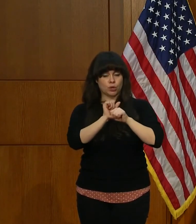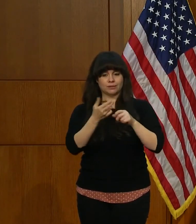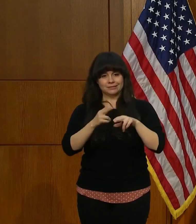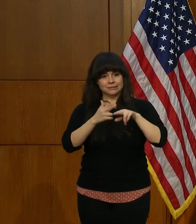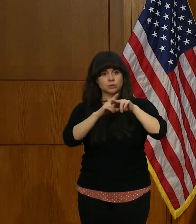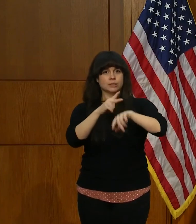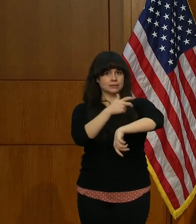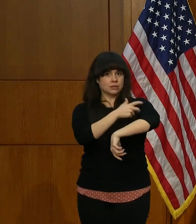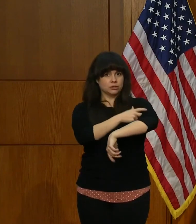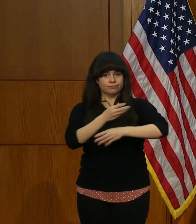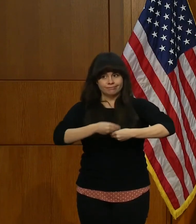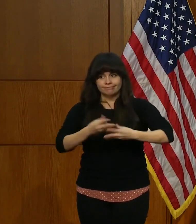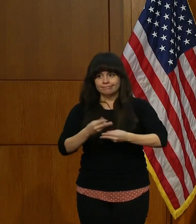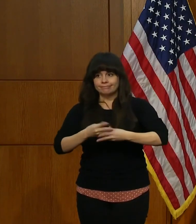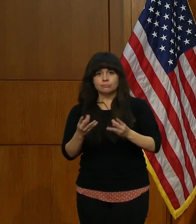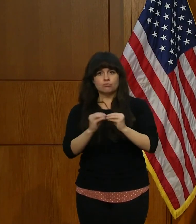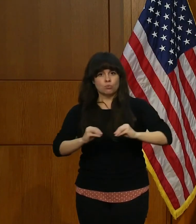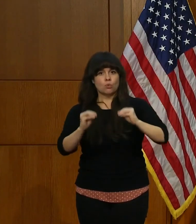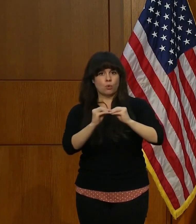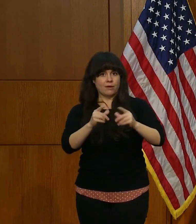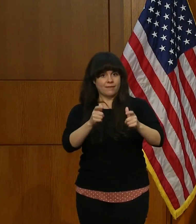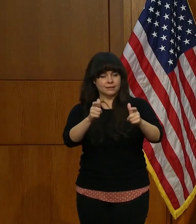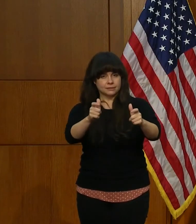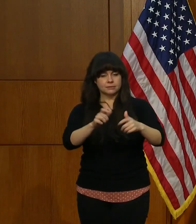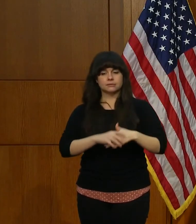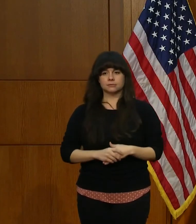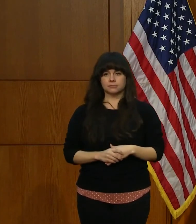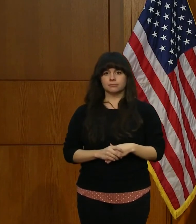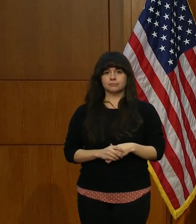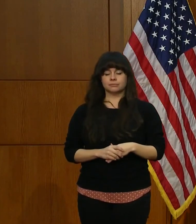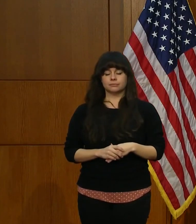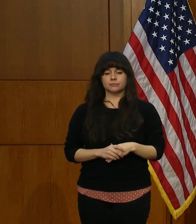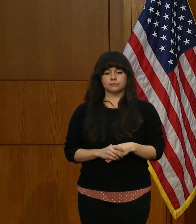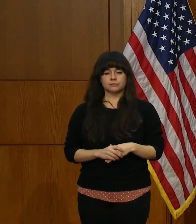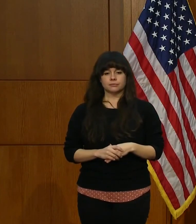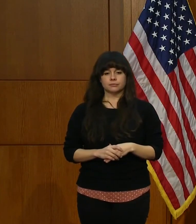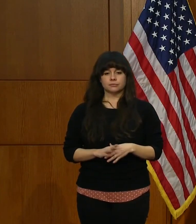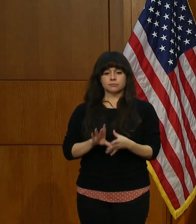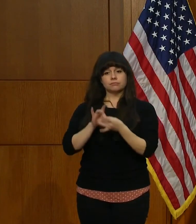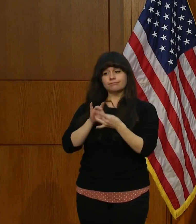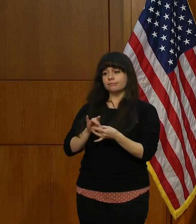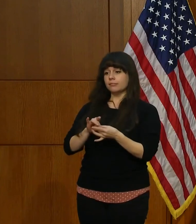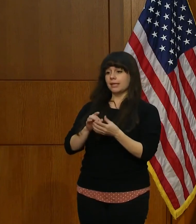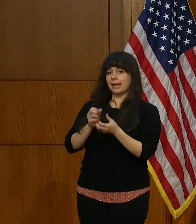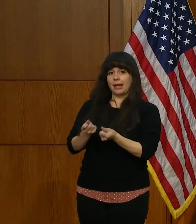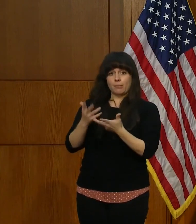HOW WE ARE ACCELERATING VIRGINIA'S WORK TO GET MORE